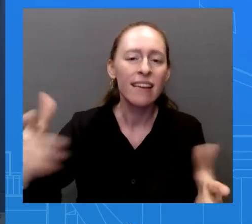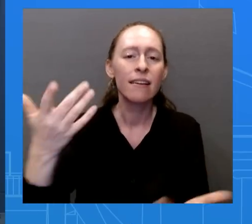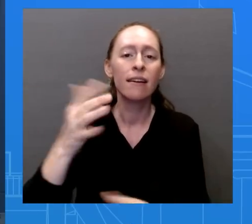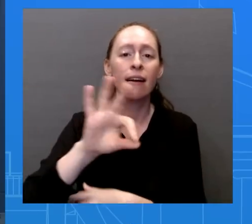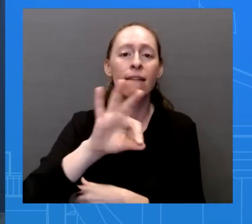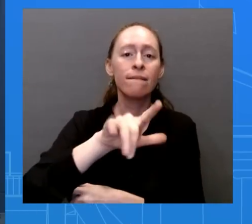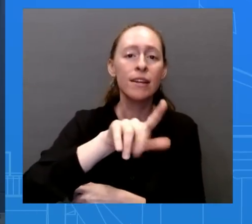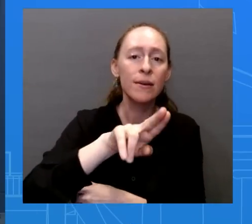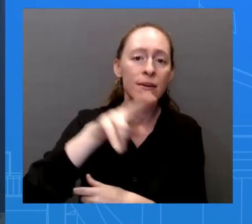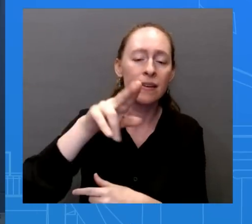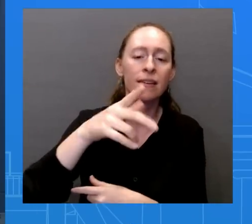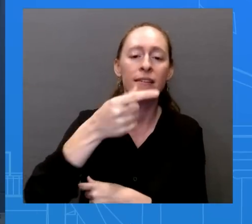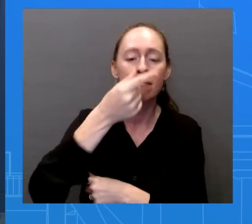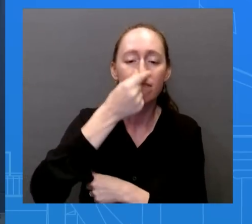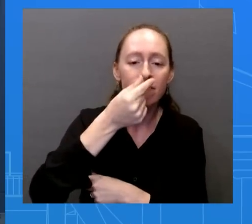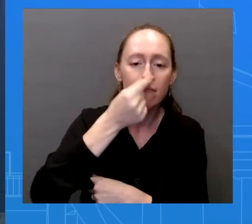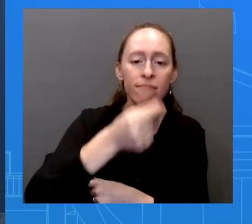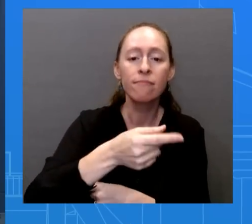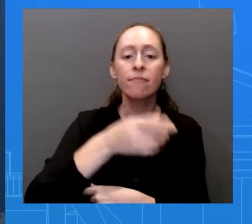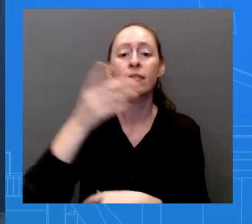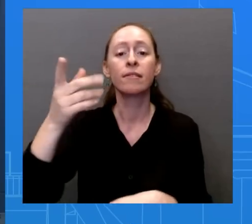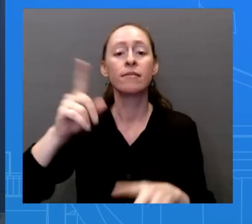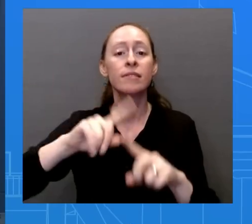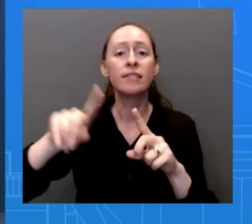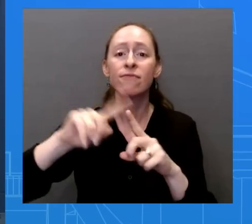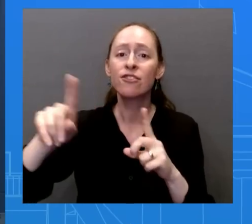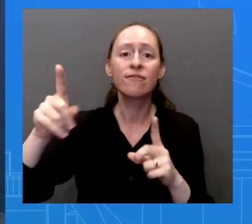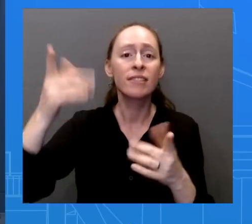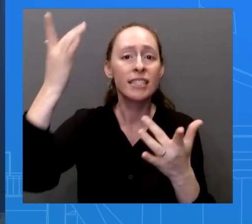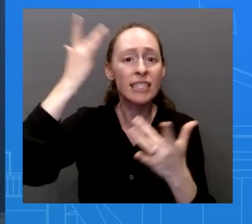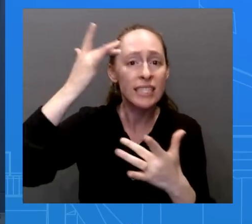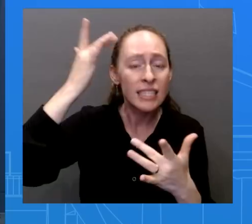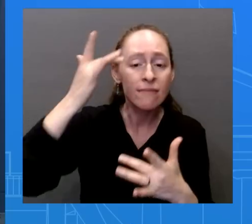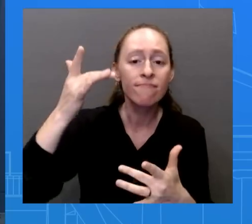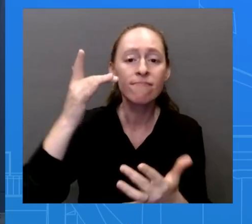spread much more quickly. And we have seen an increase in COVID infections,